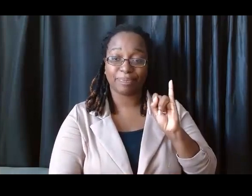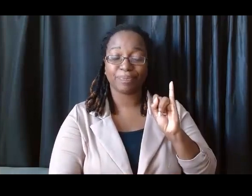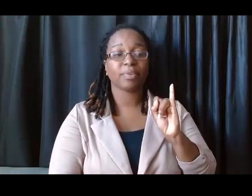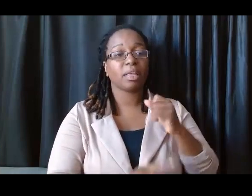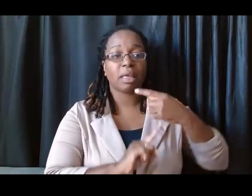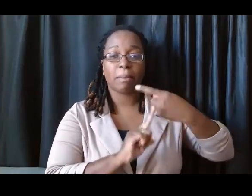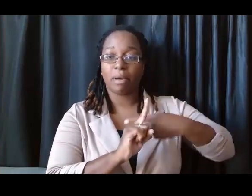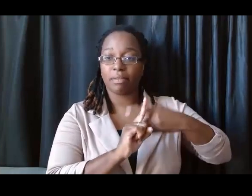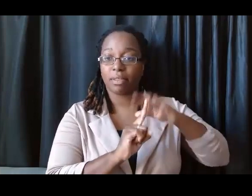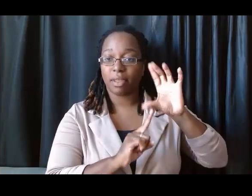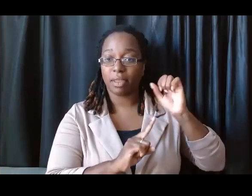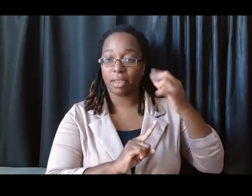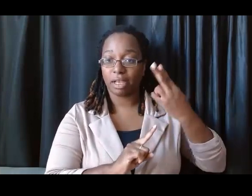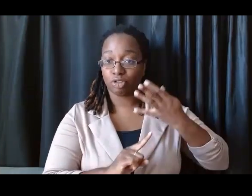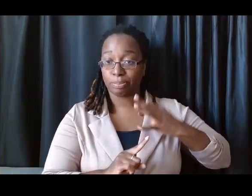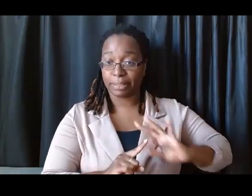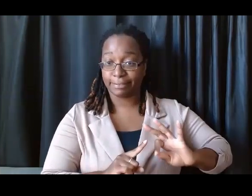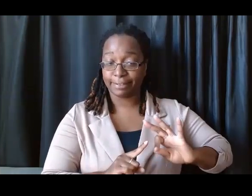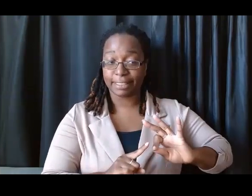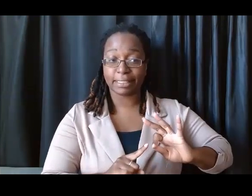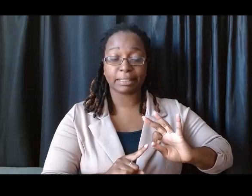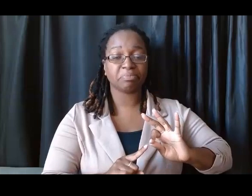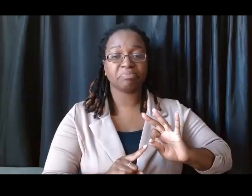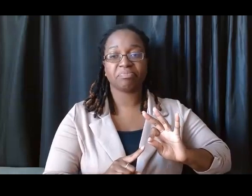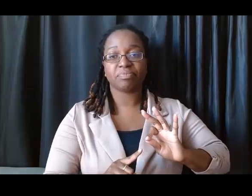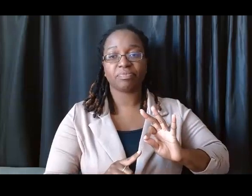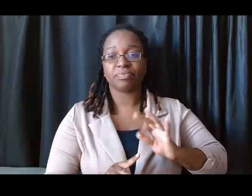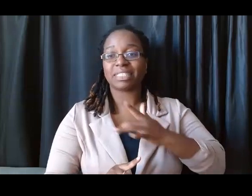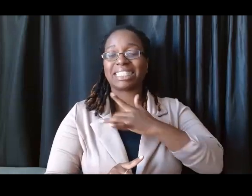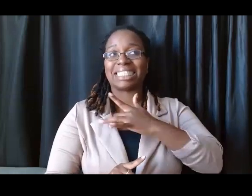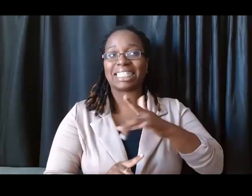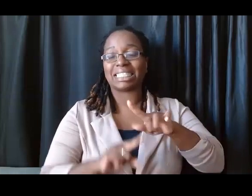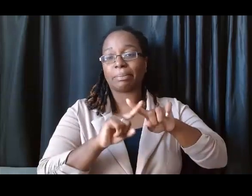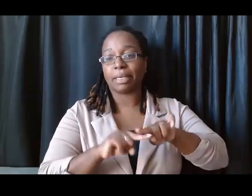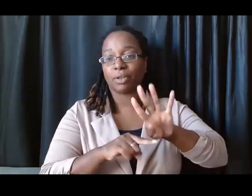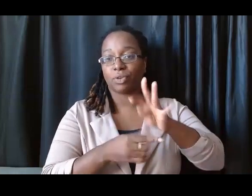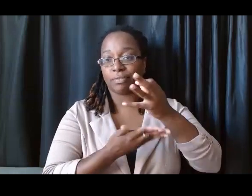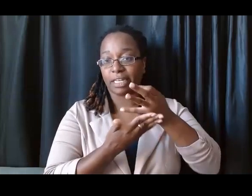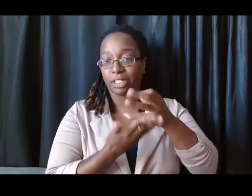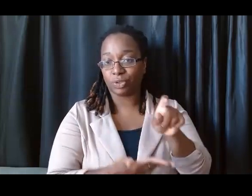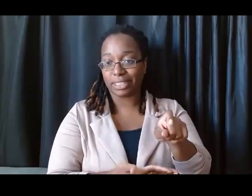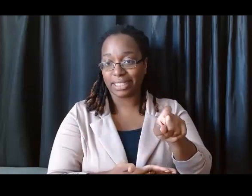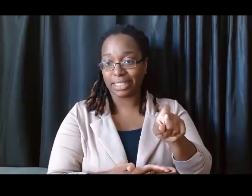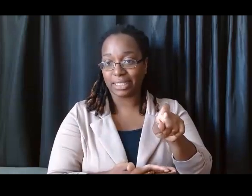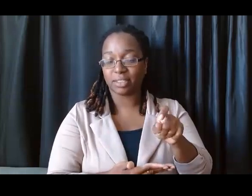cash benefit that is based on financial need. And it is also administered by Social Security.